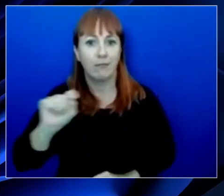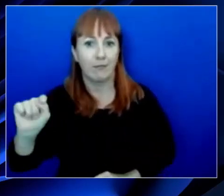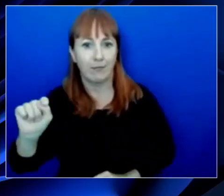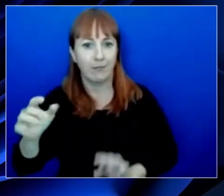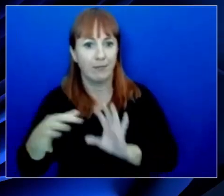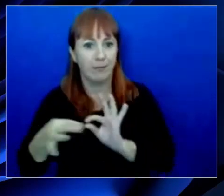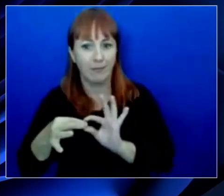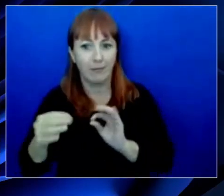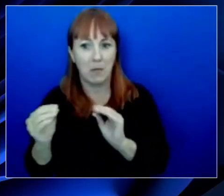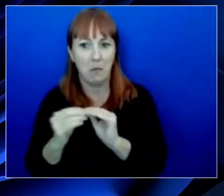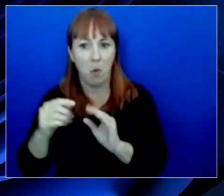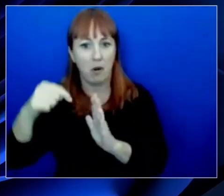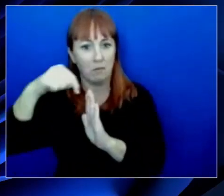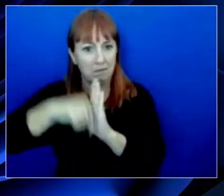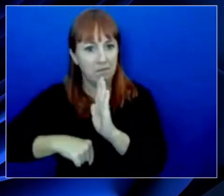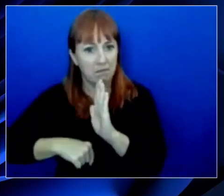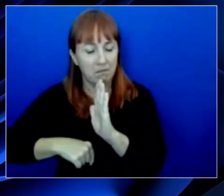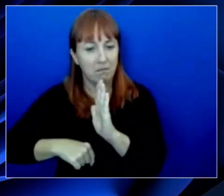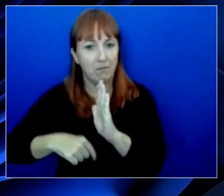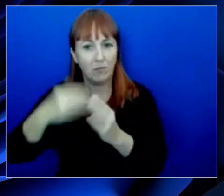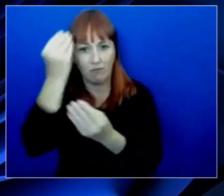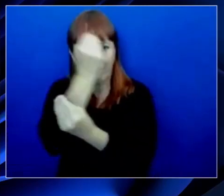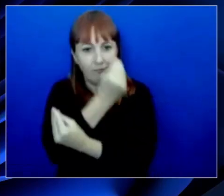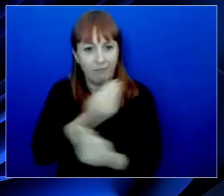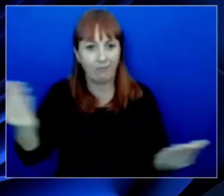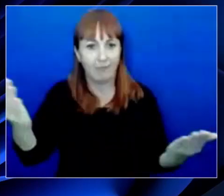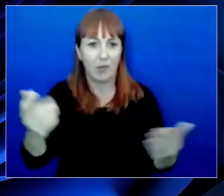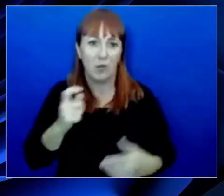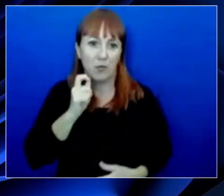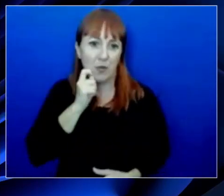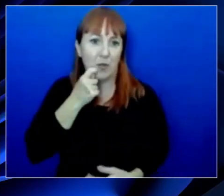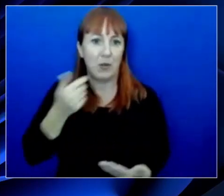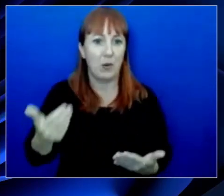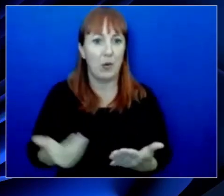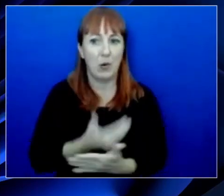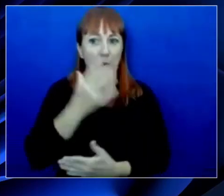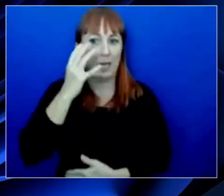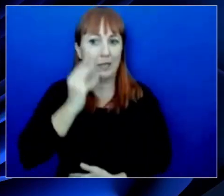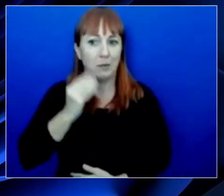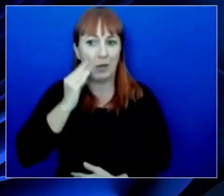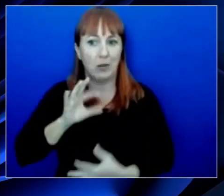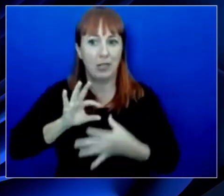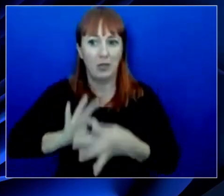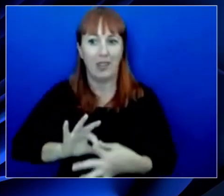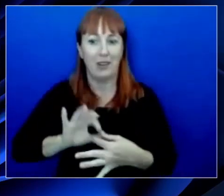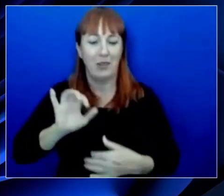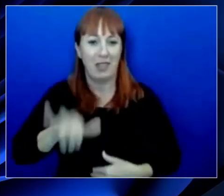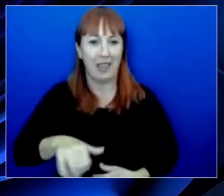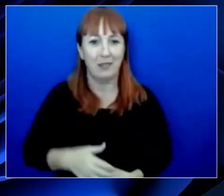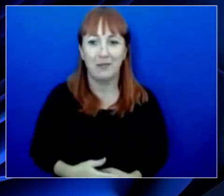Who's going to tell you all about this really great new experience That's part of Windows 11. Brett.